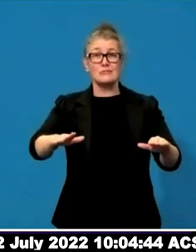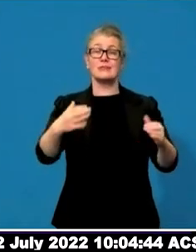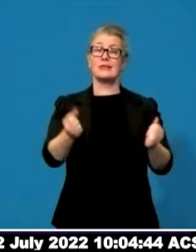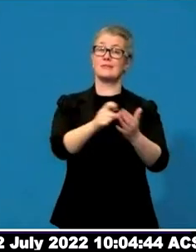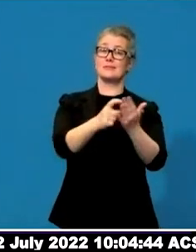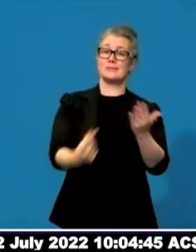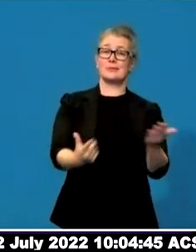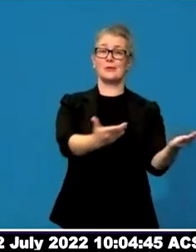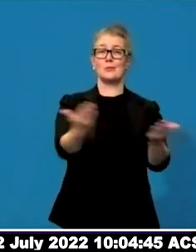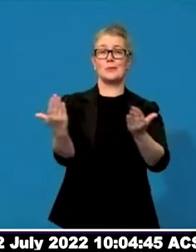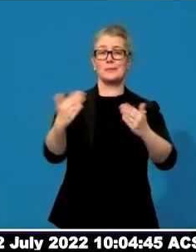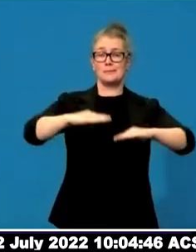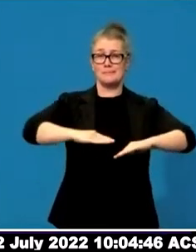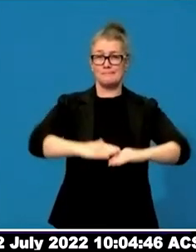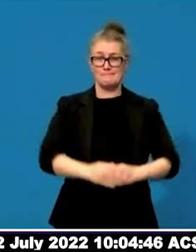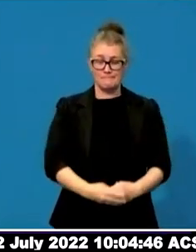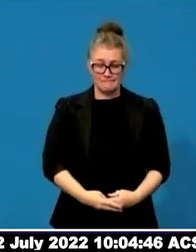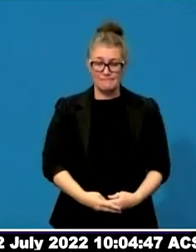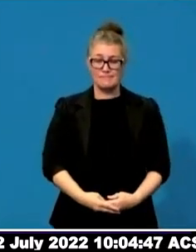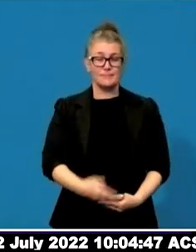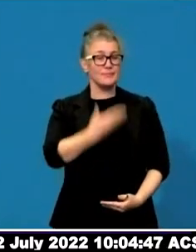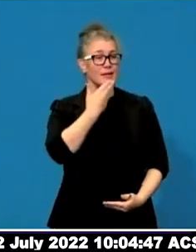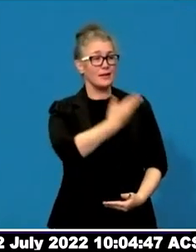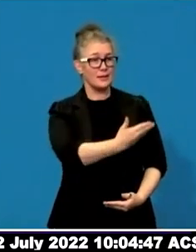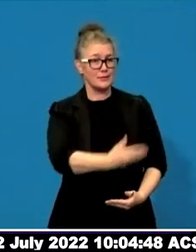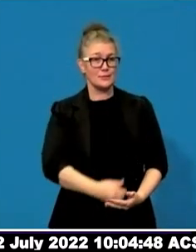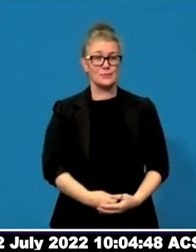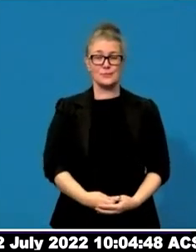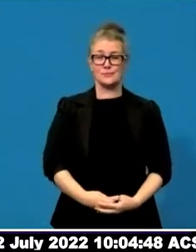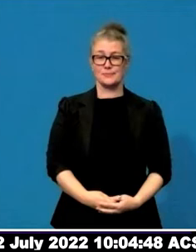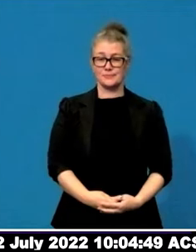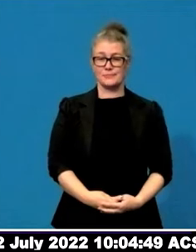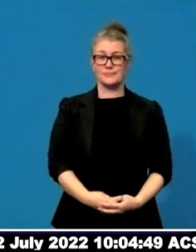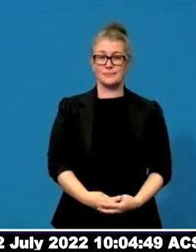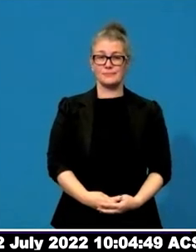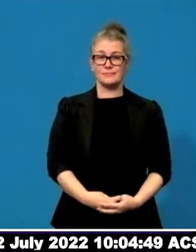Thank you very much, Commissioner Mason. Yes, Ms Tarrago. Good morning, Commissioners.